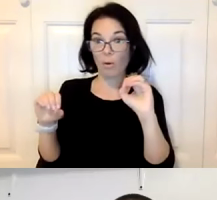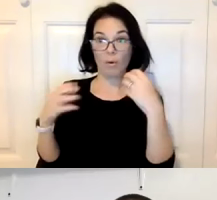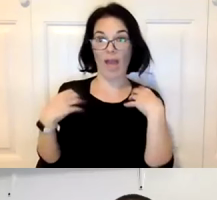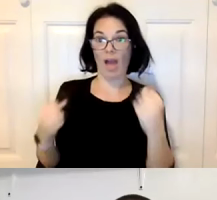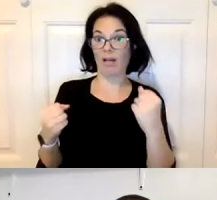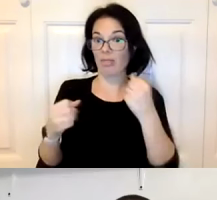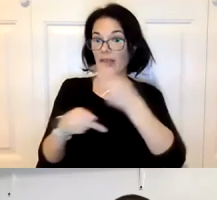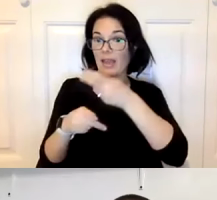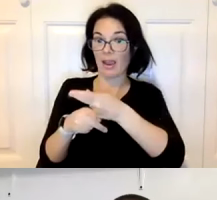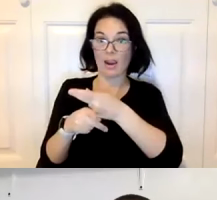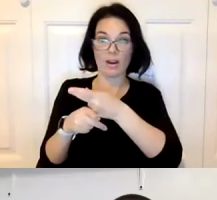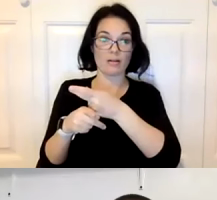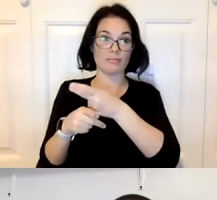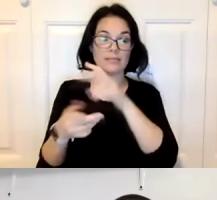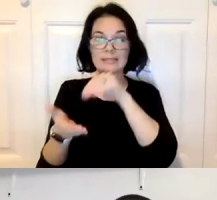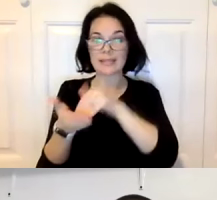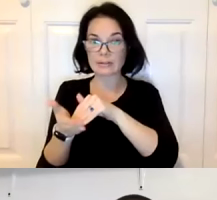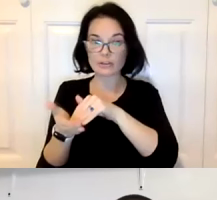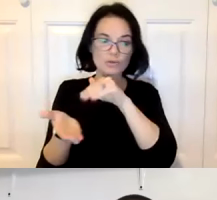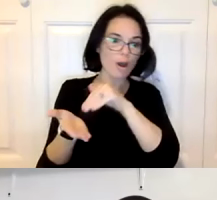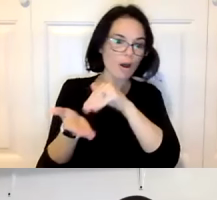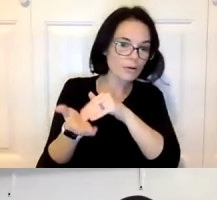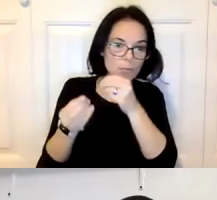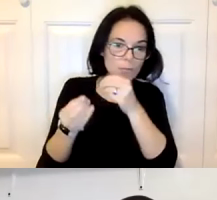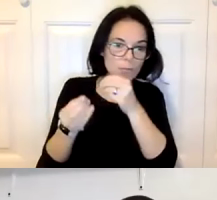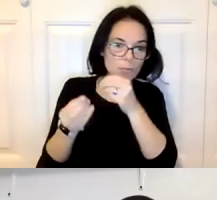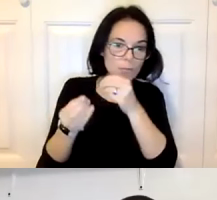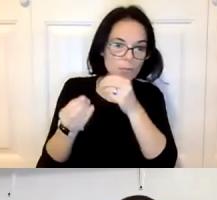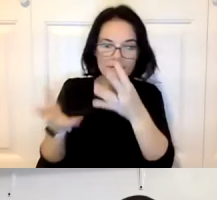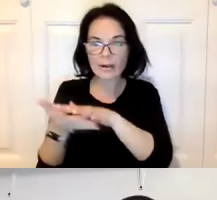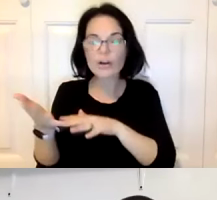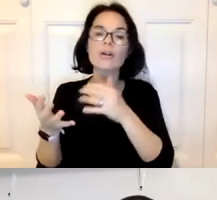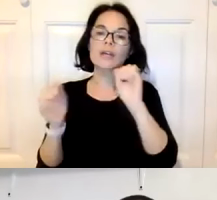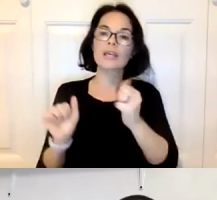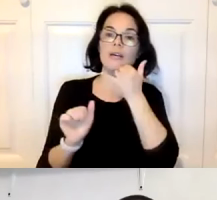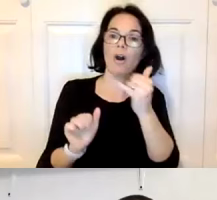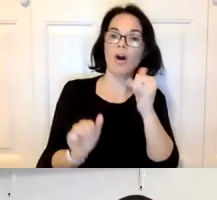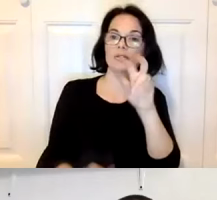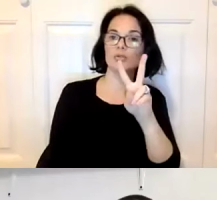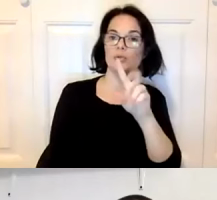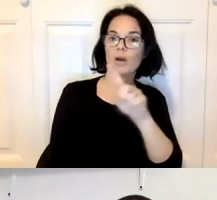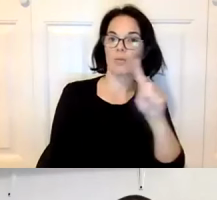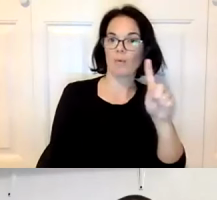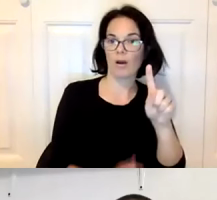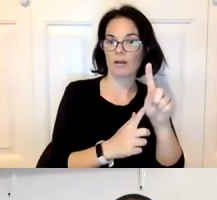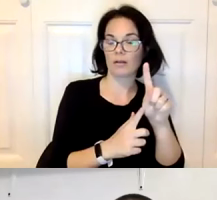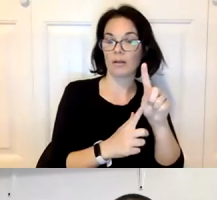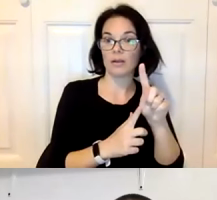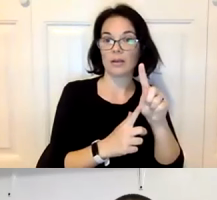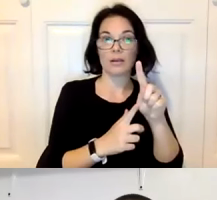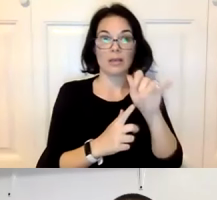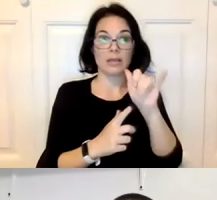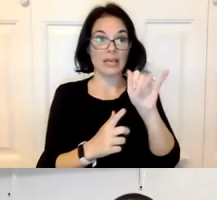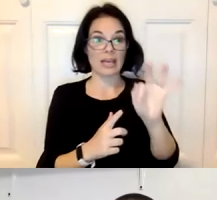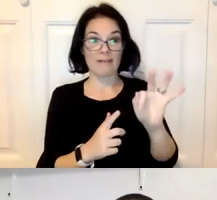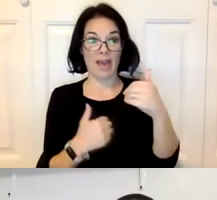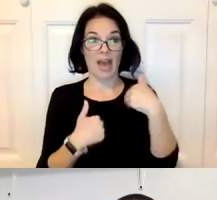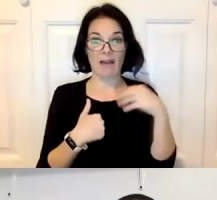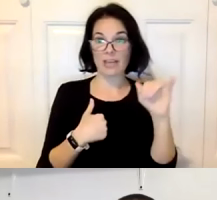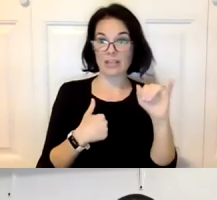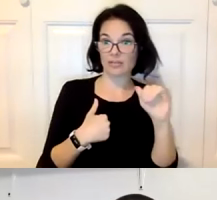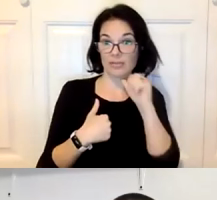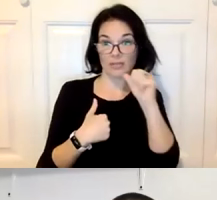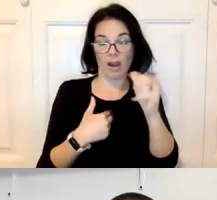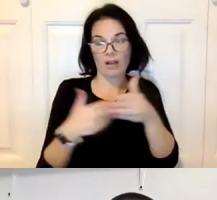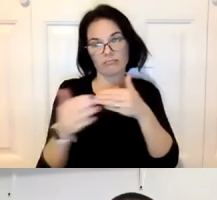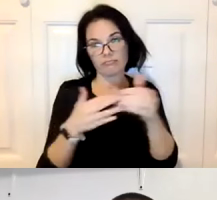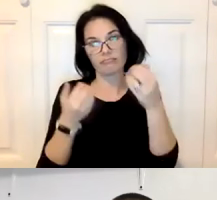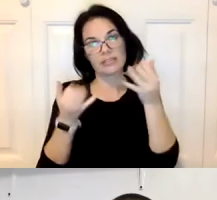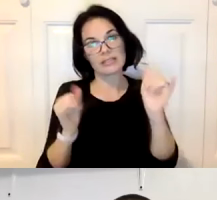one regardless of whether you have insurance. Coronavirus is also different from the flu.